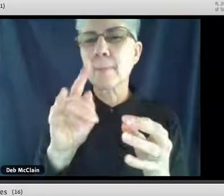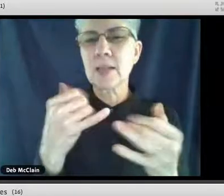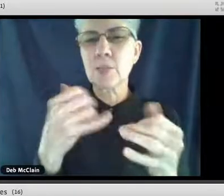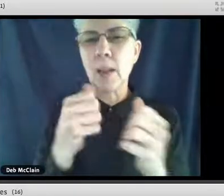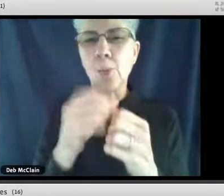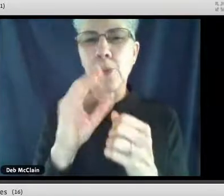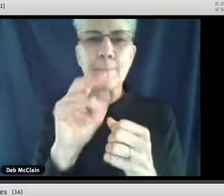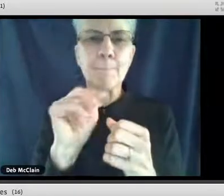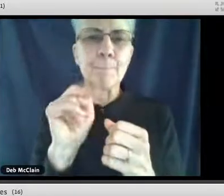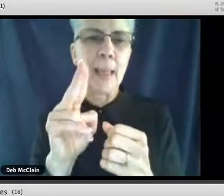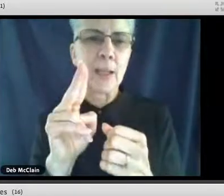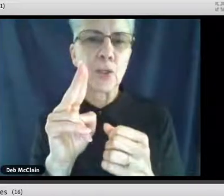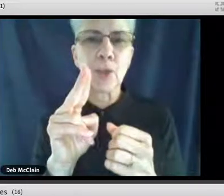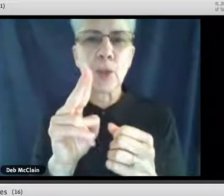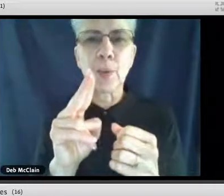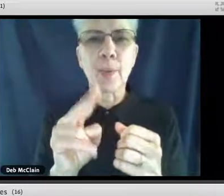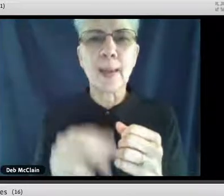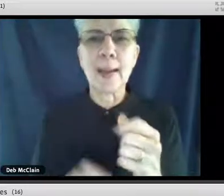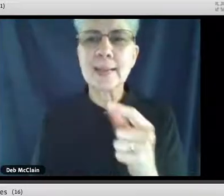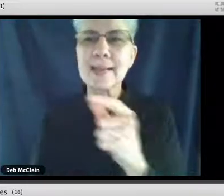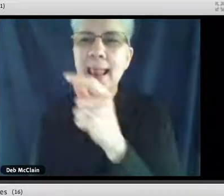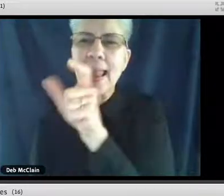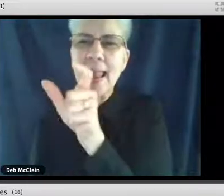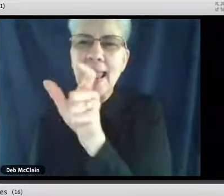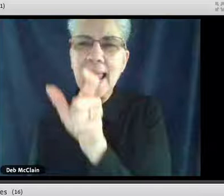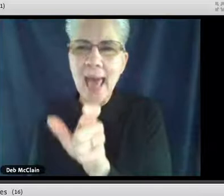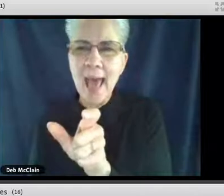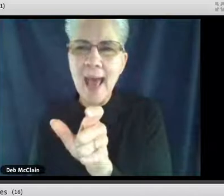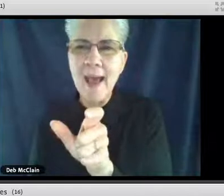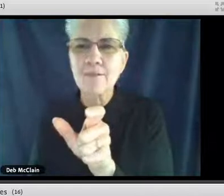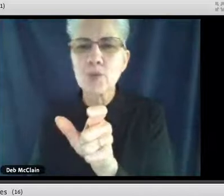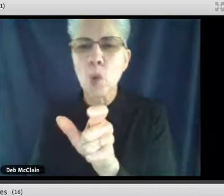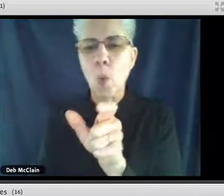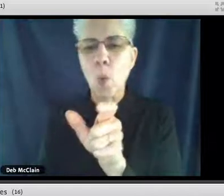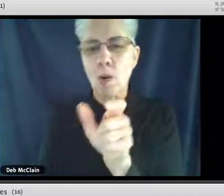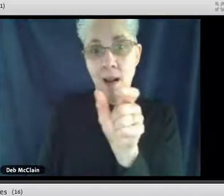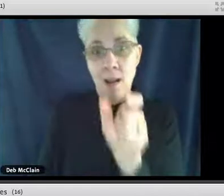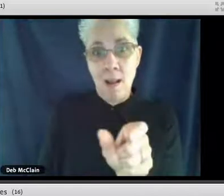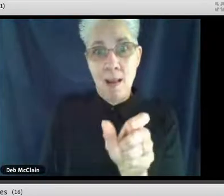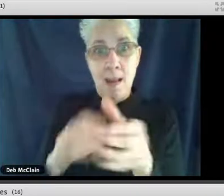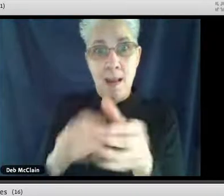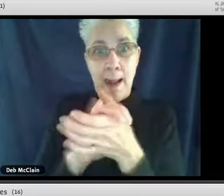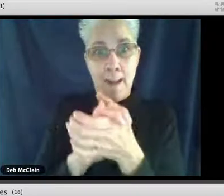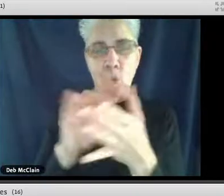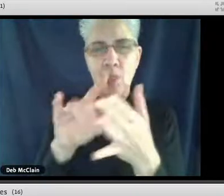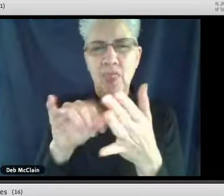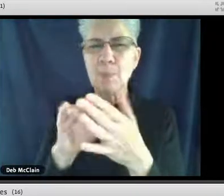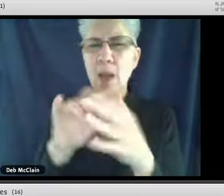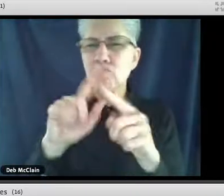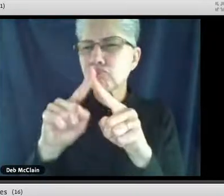and they're putting the menu down in the left-hand column, or they're putting it into a hamburger, or they're doing all sorts of things with their menu. This is what users want.